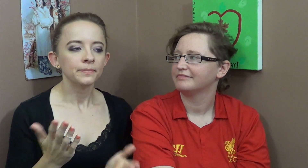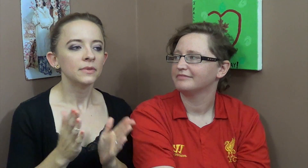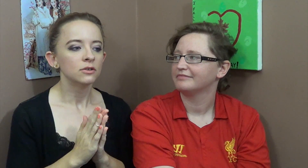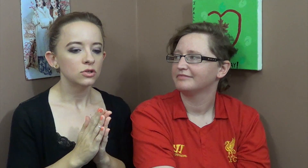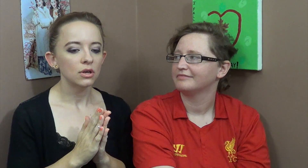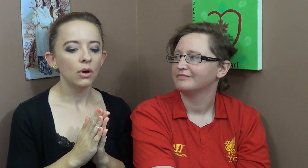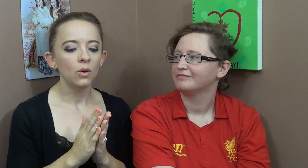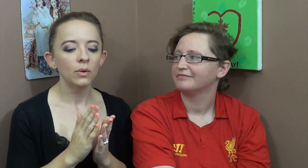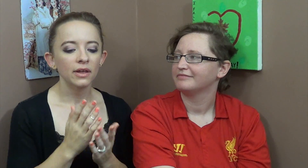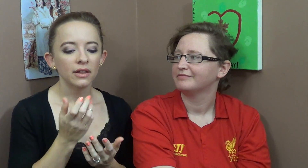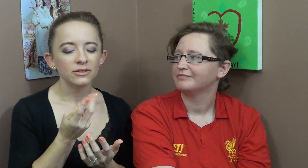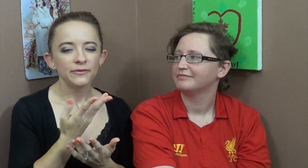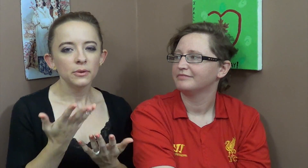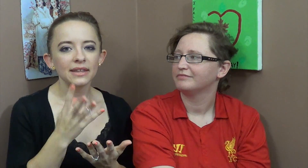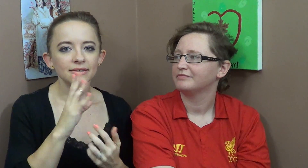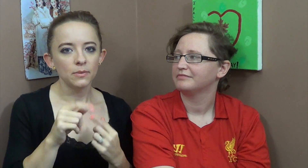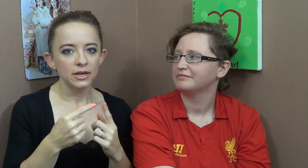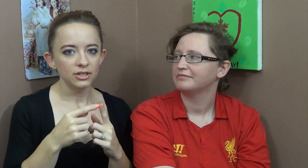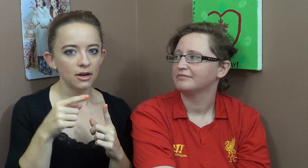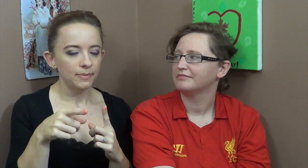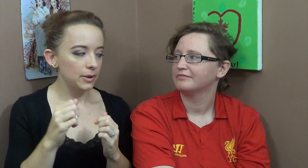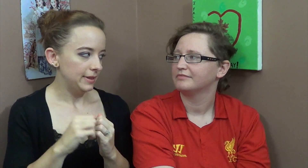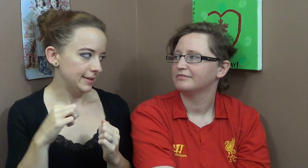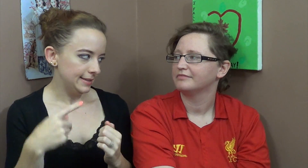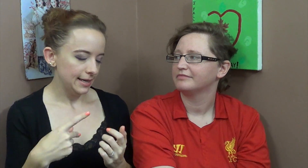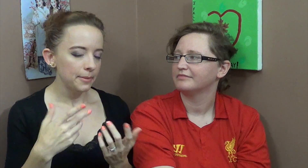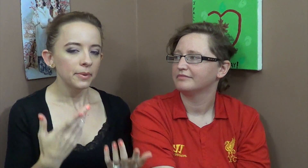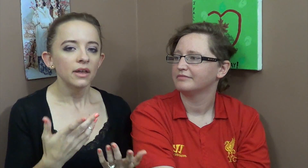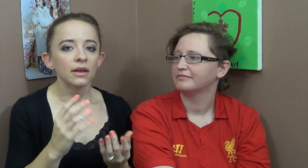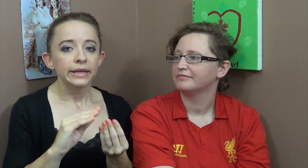So there's a few things I want to talk about with this tip.